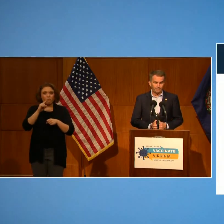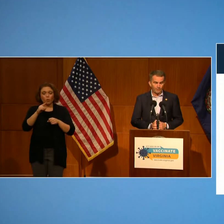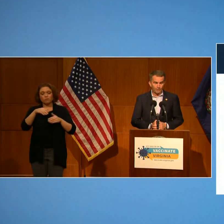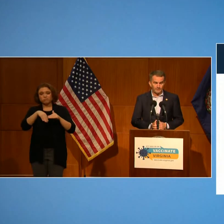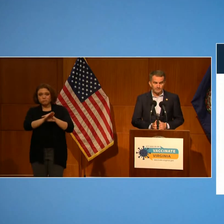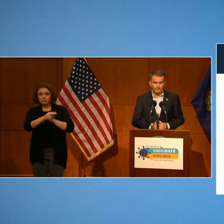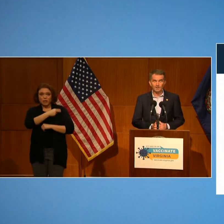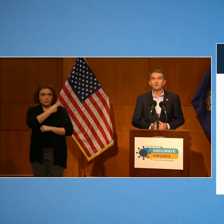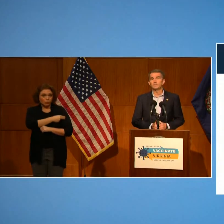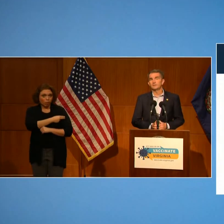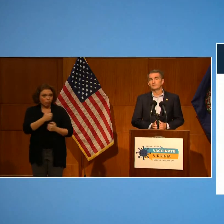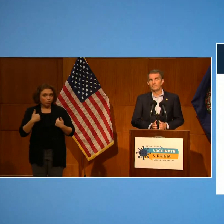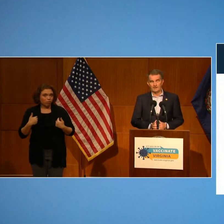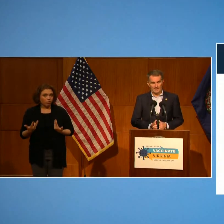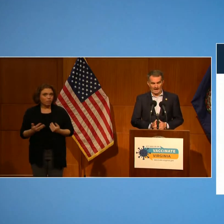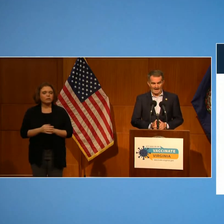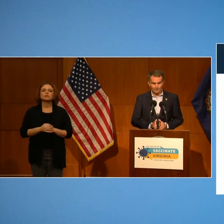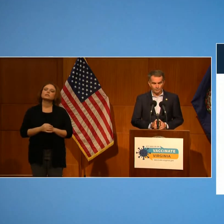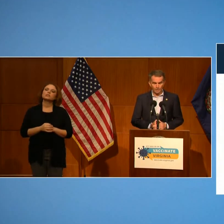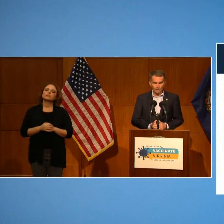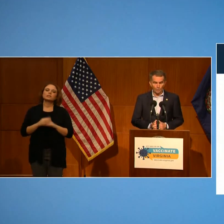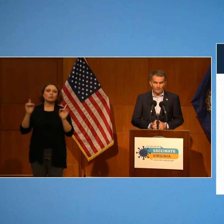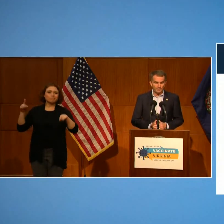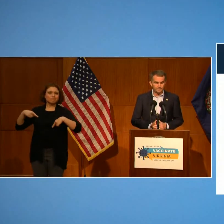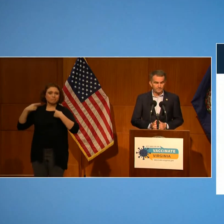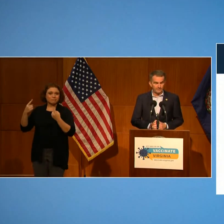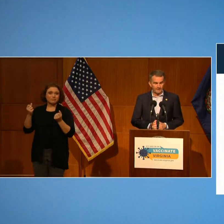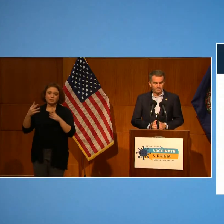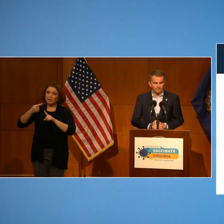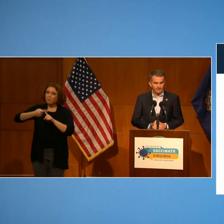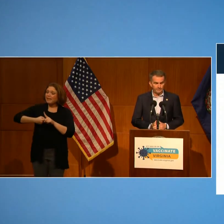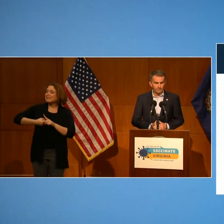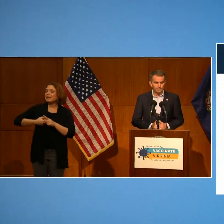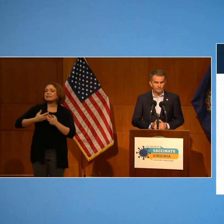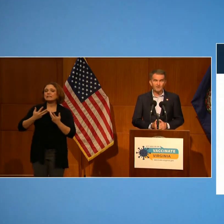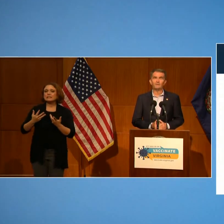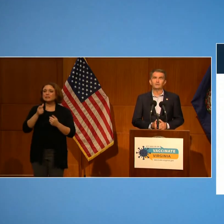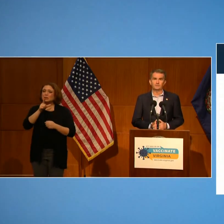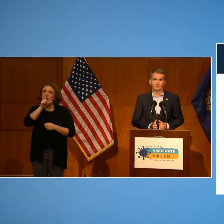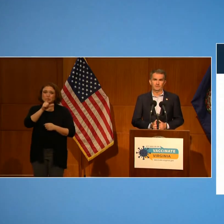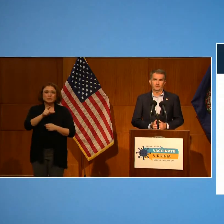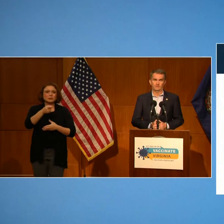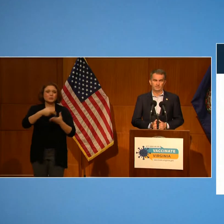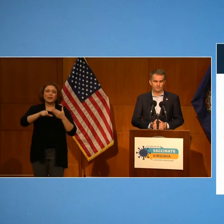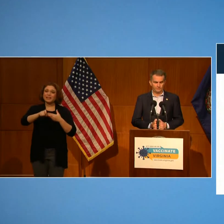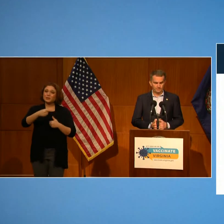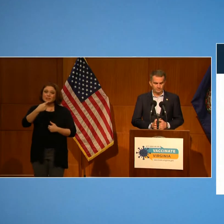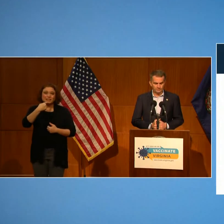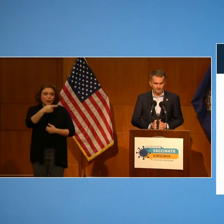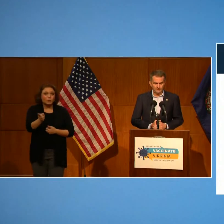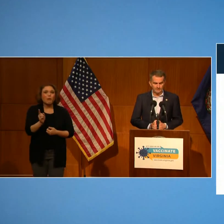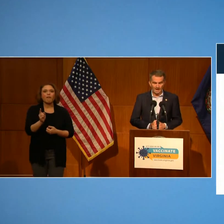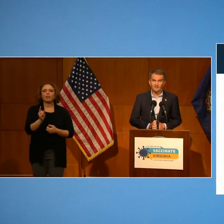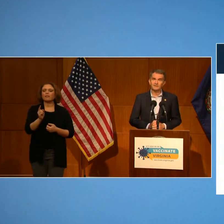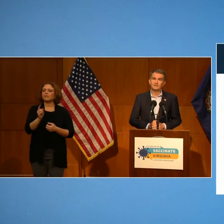HAVING BEEN HOSPITALIZED. AFTER ALL THESE MONTHS. I DON'T KNOW